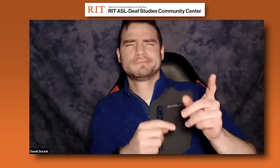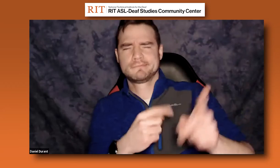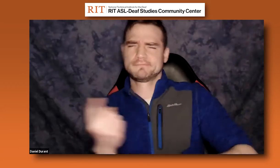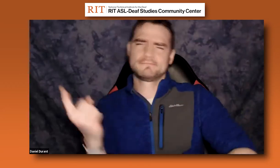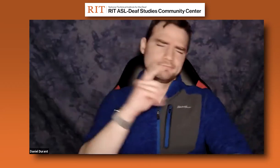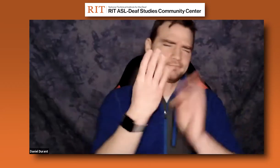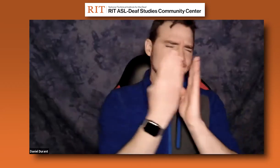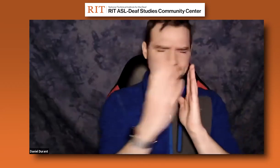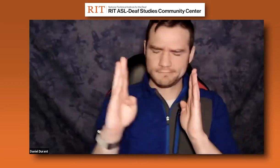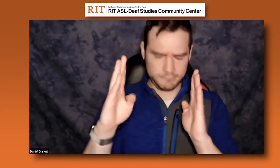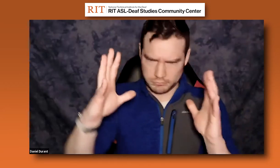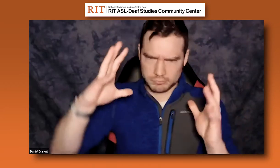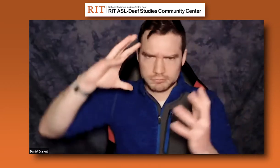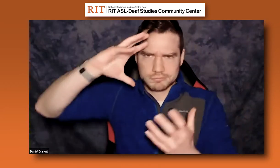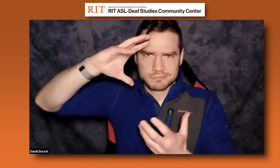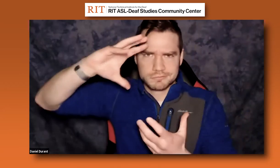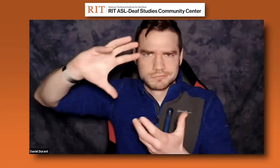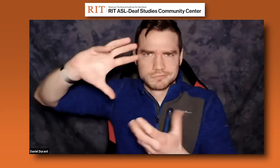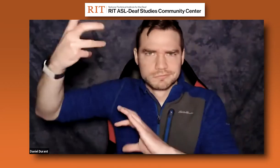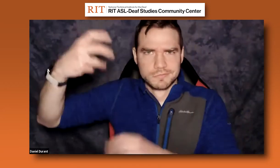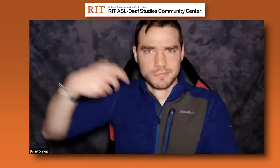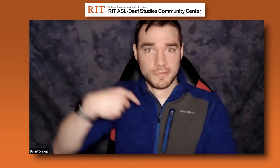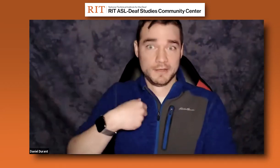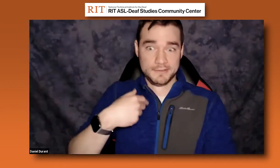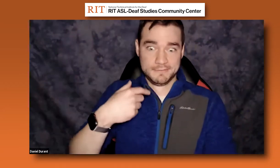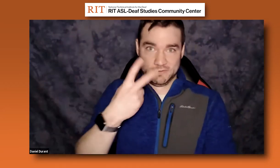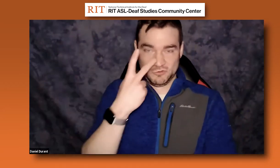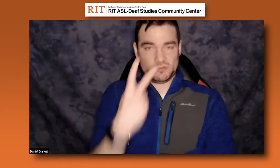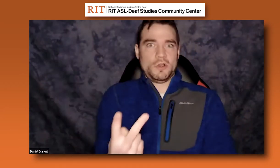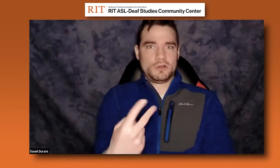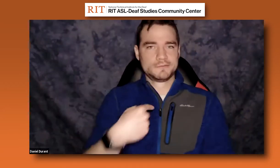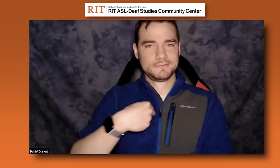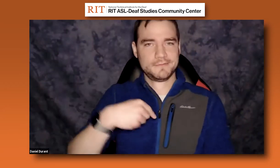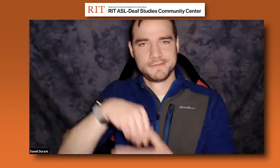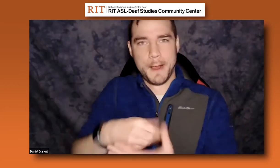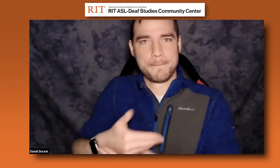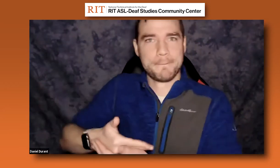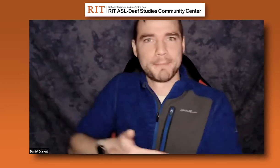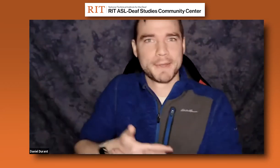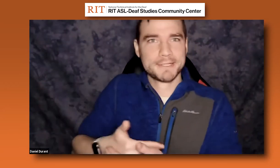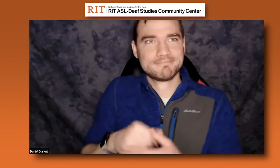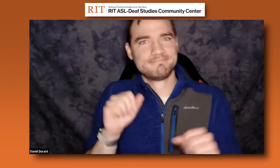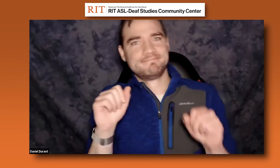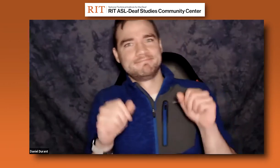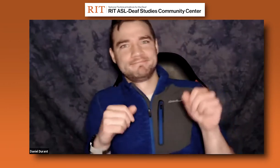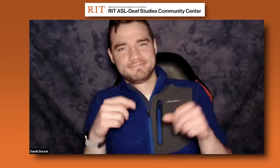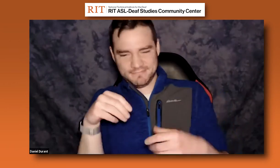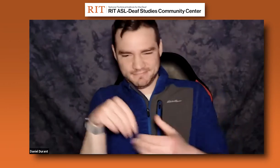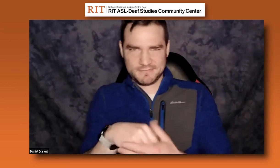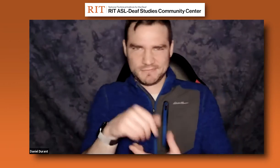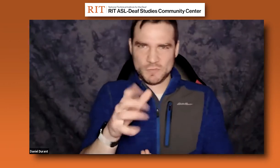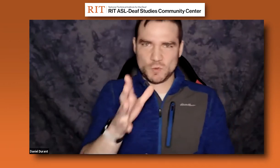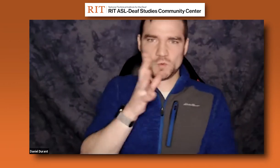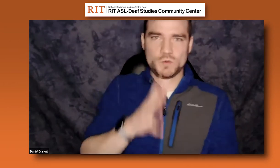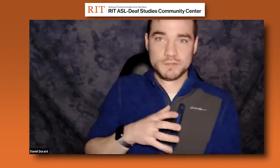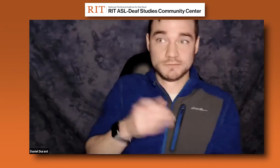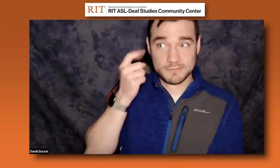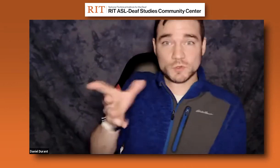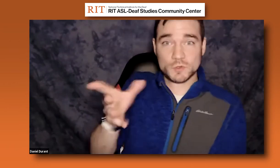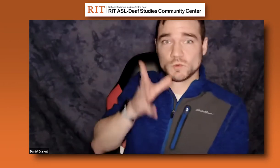So he goes and answers the door, and there he sees this person with a little baby in their arms, this woman,